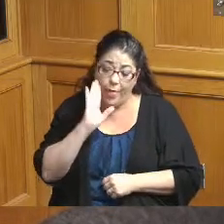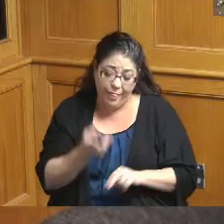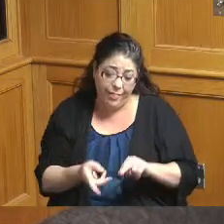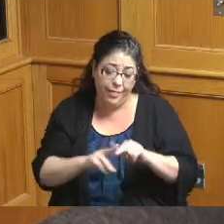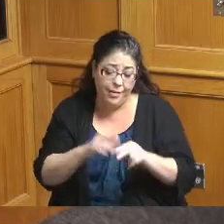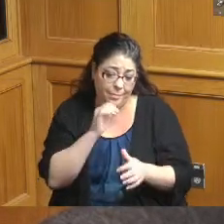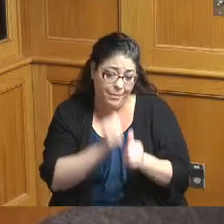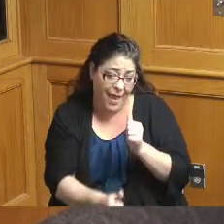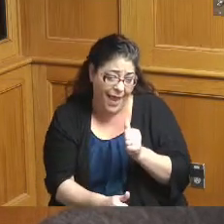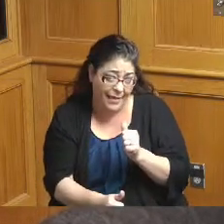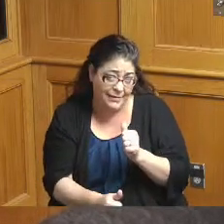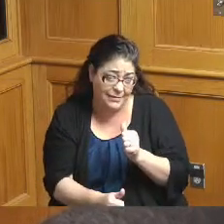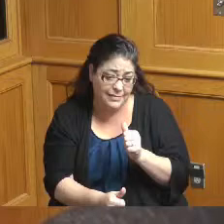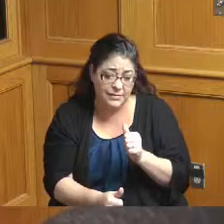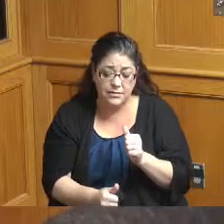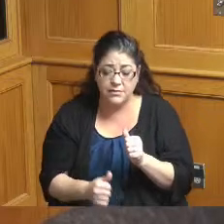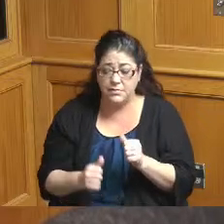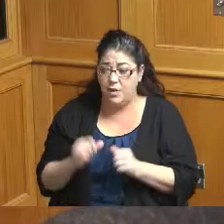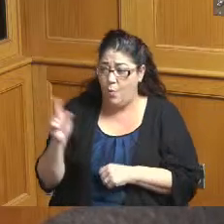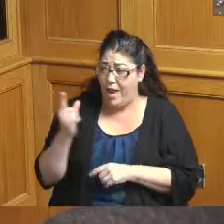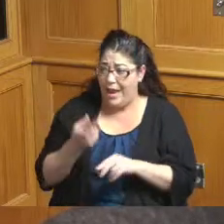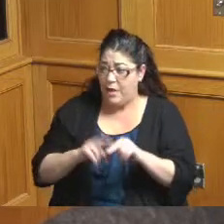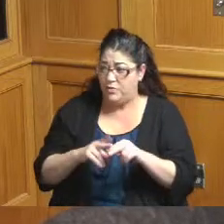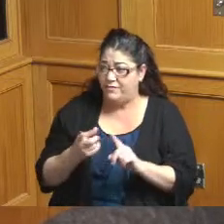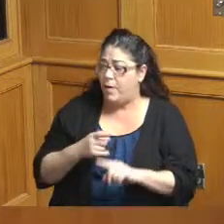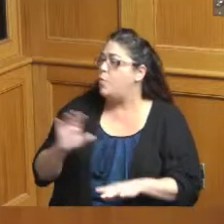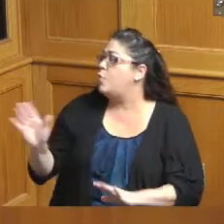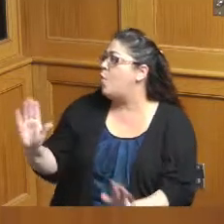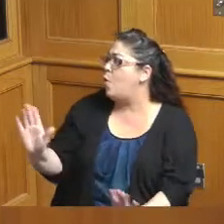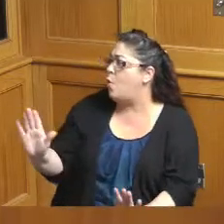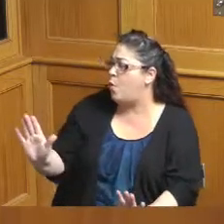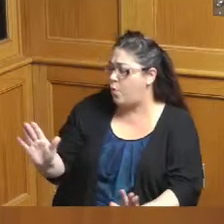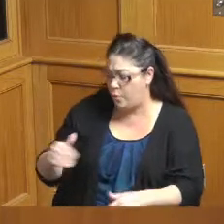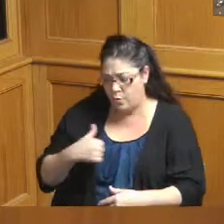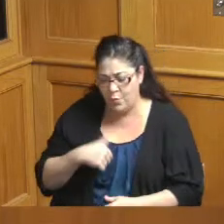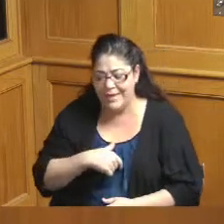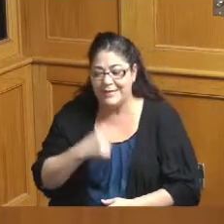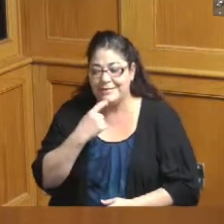getting your increases from no we are looking at what was allocated through the Children's